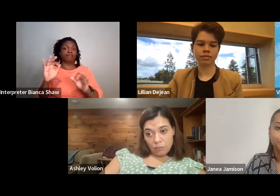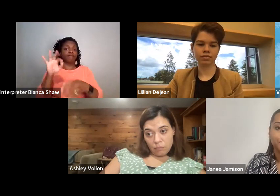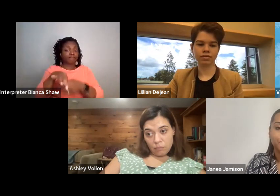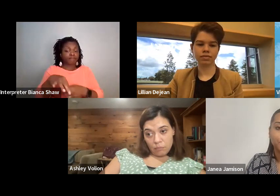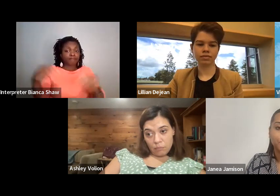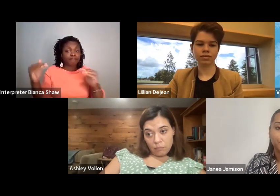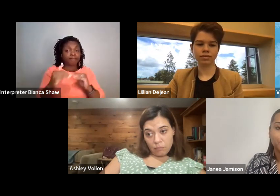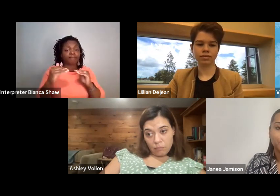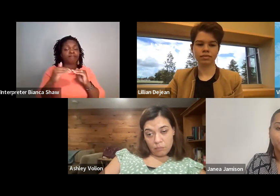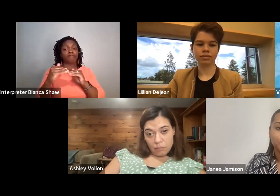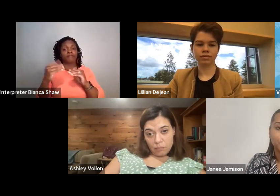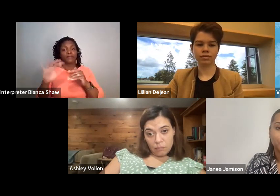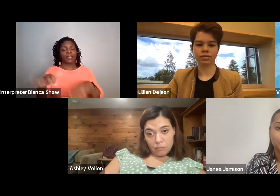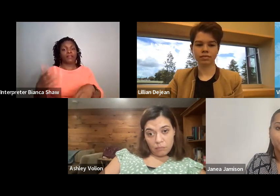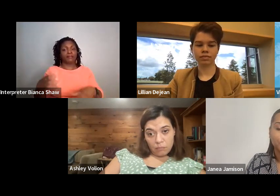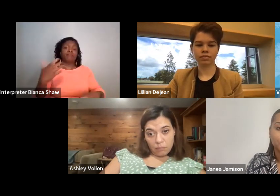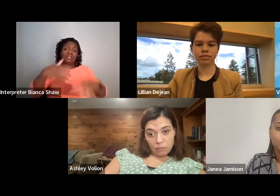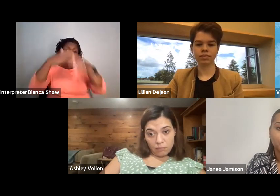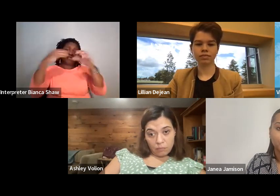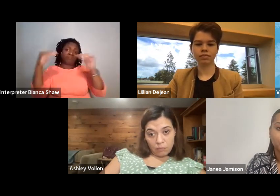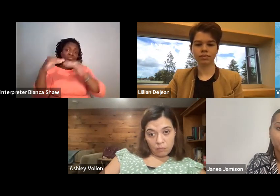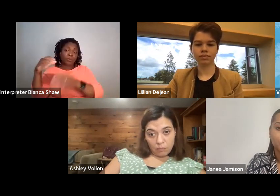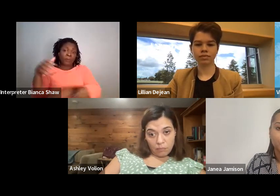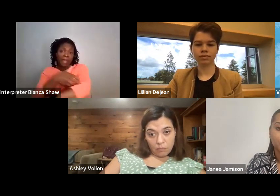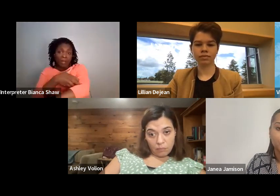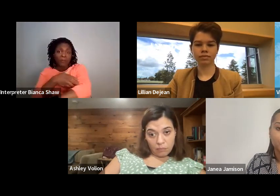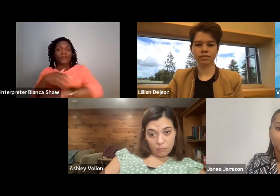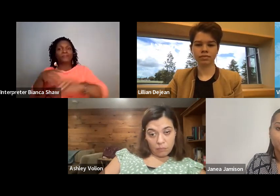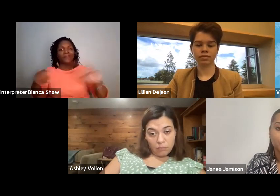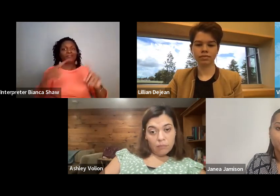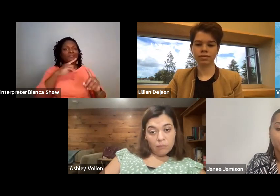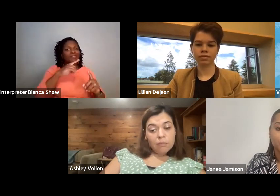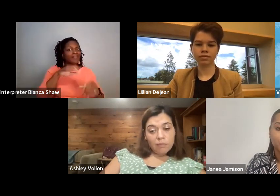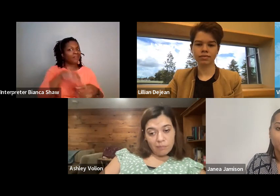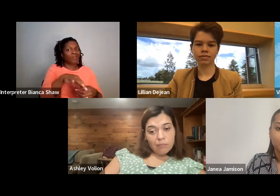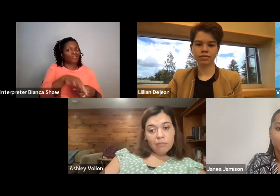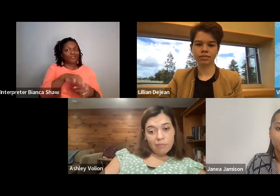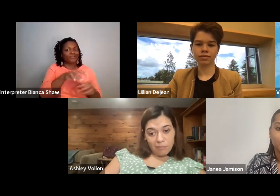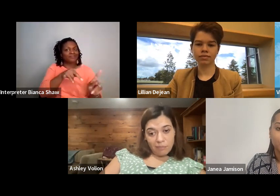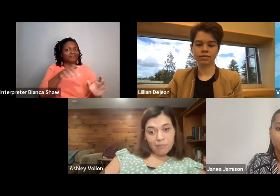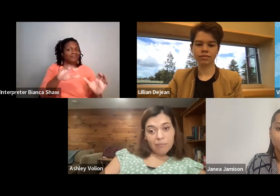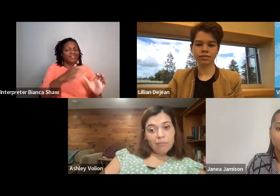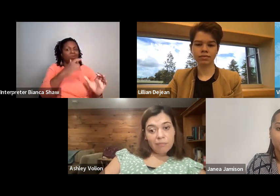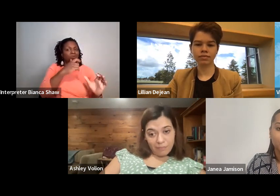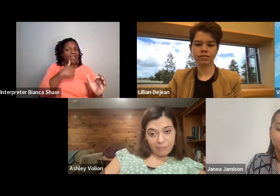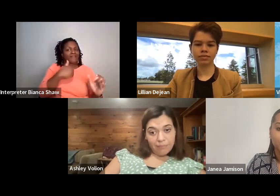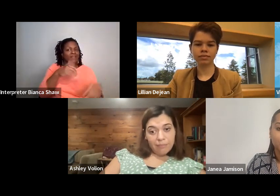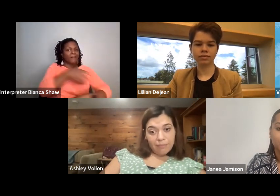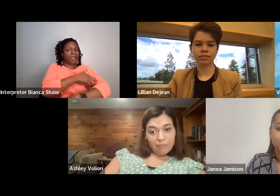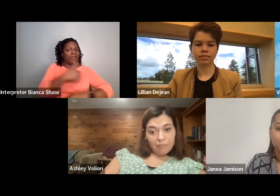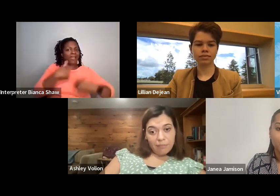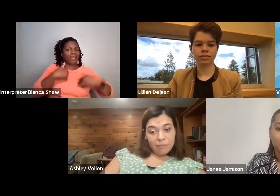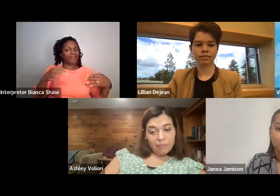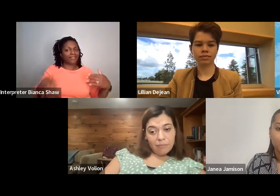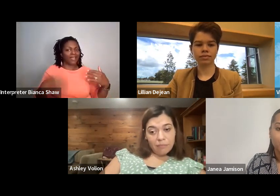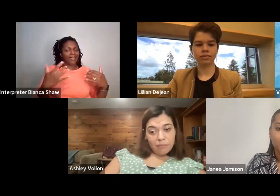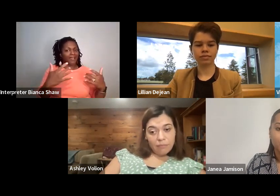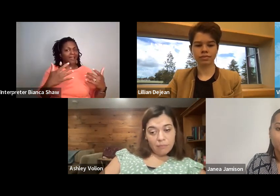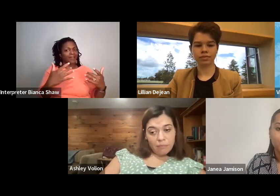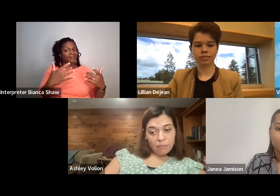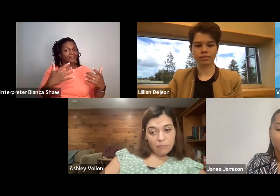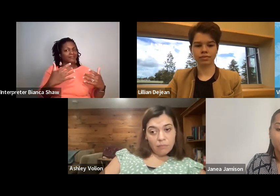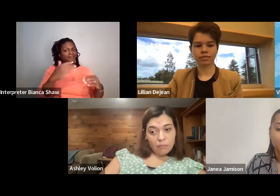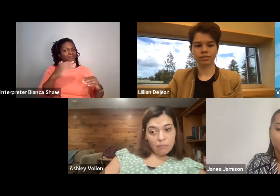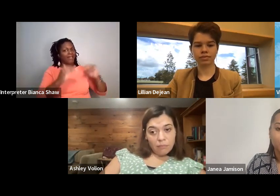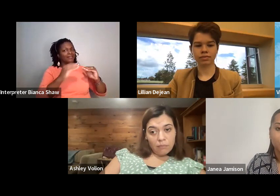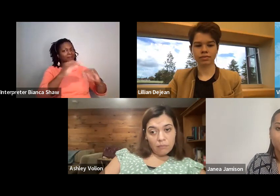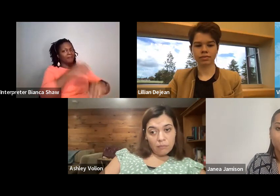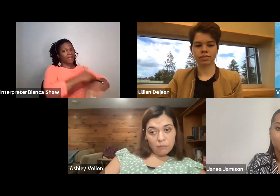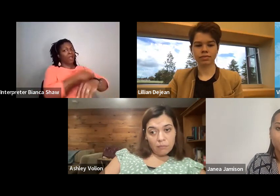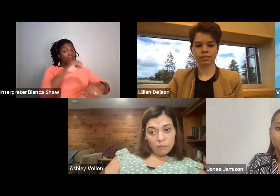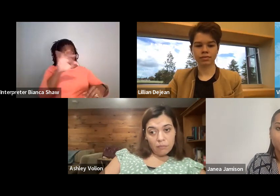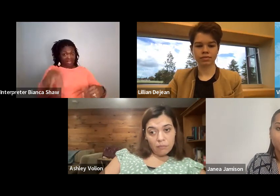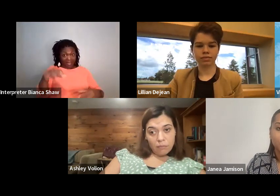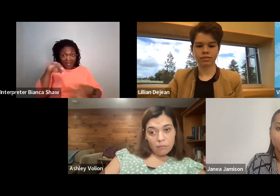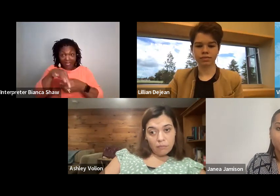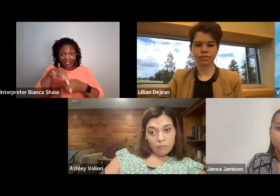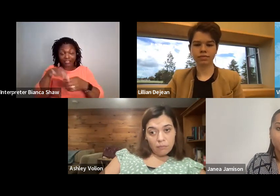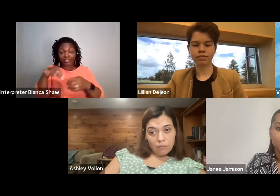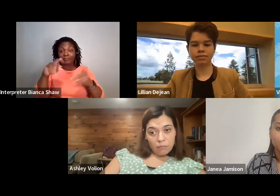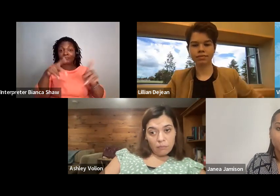for the voter. It really comes down to election officials because there is a power dynamic in that setting where, if election officials are hearing, you say, But I have a right to.